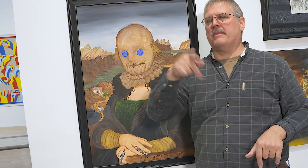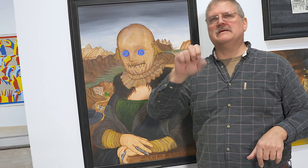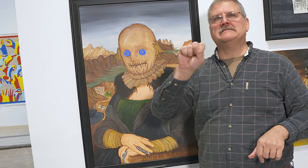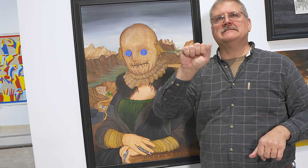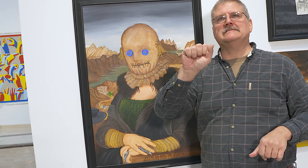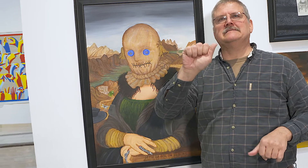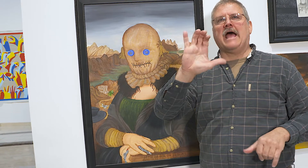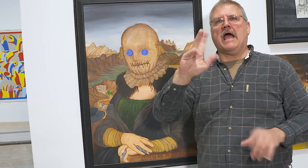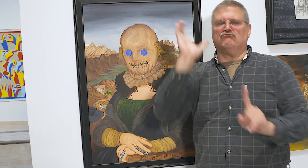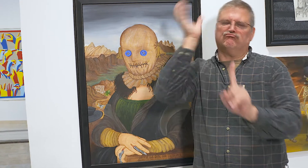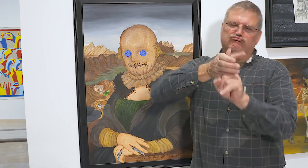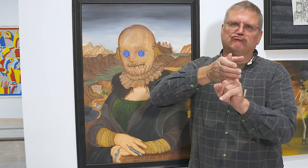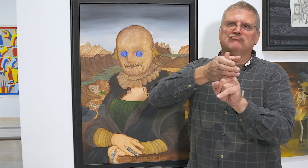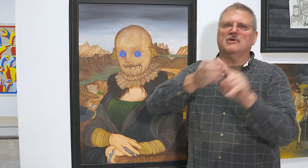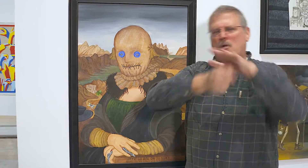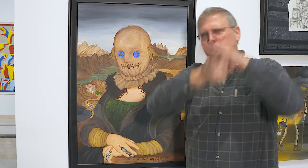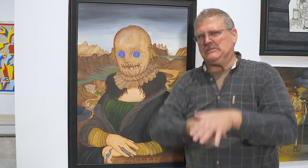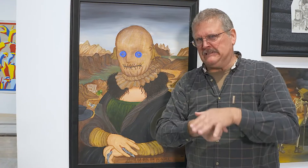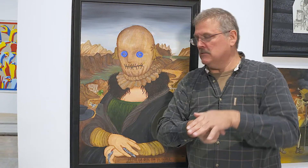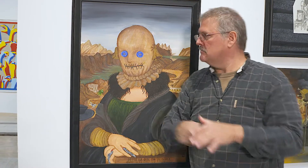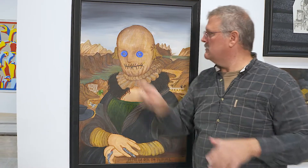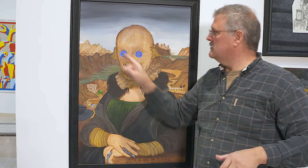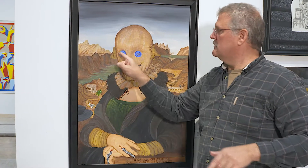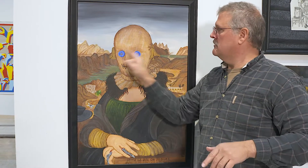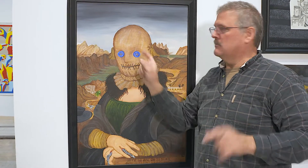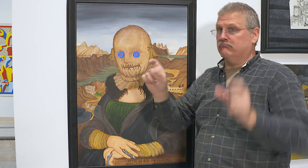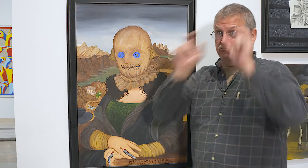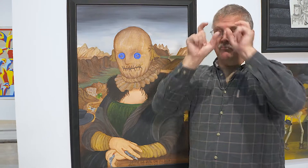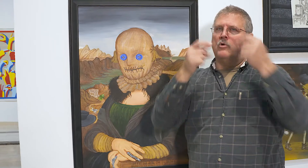This burlap sack on her head represents oppression.